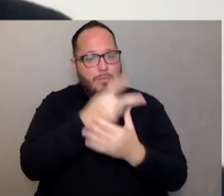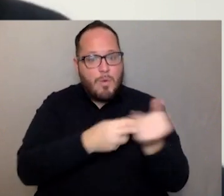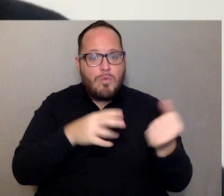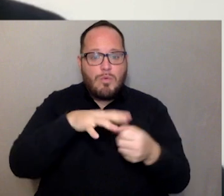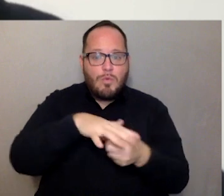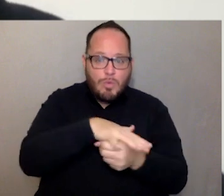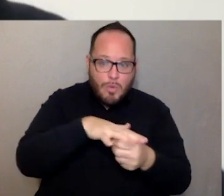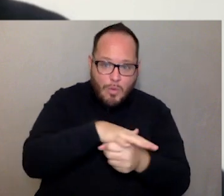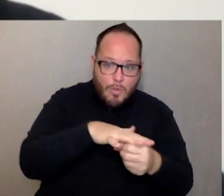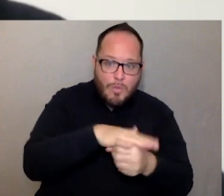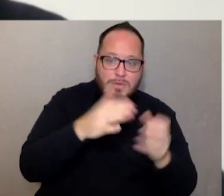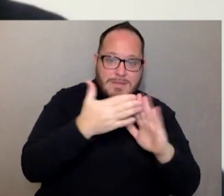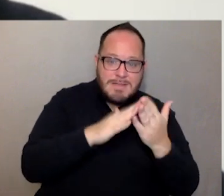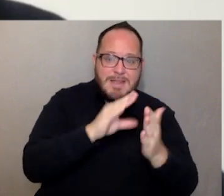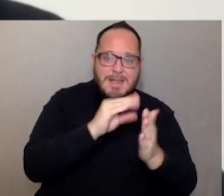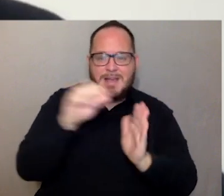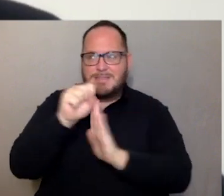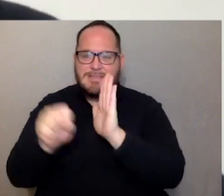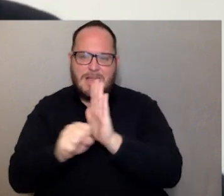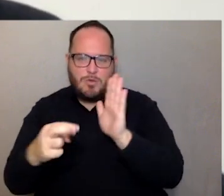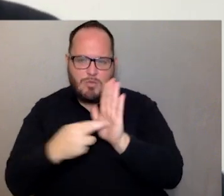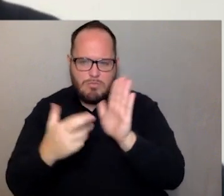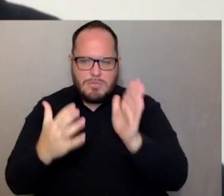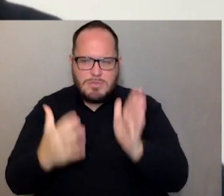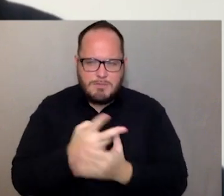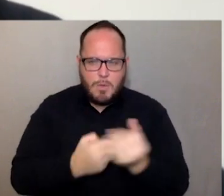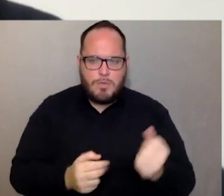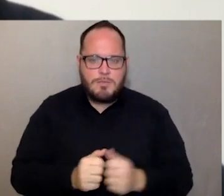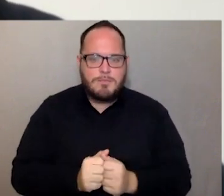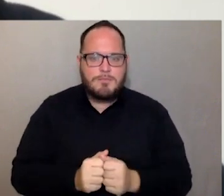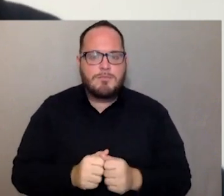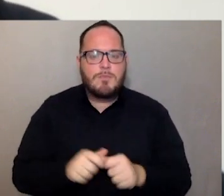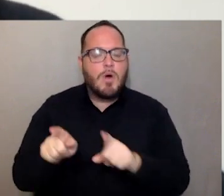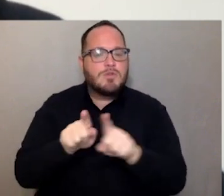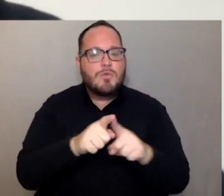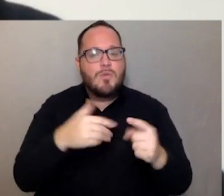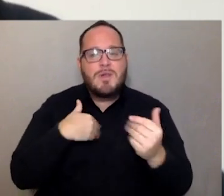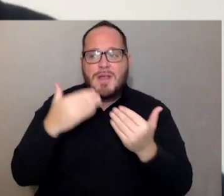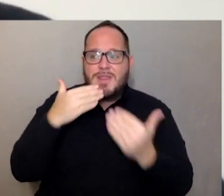. I ALSO WANT TO THANK DONORS. WE'VE RECEIVED THOUSANDS OF DONATIONS FREFER CORNER OF THE